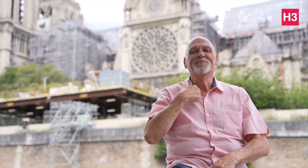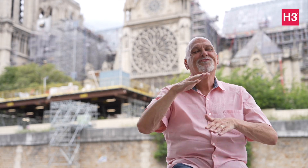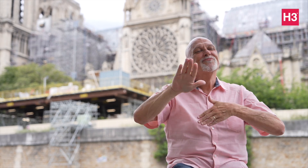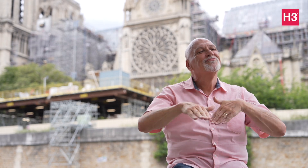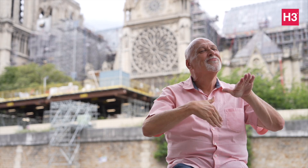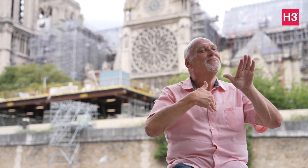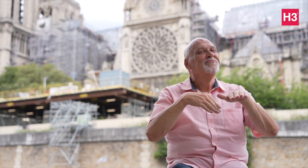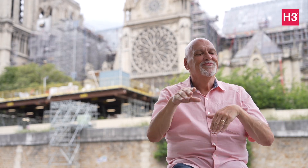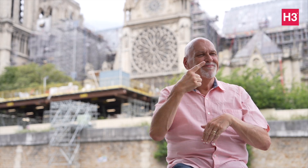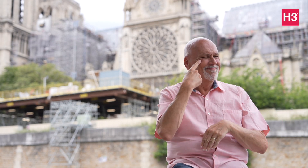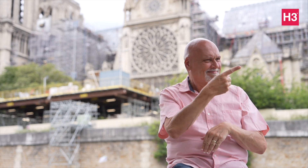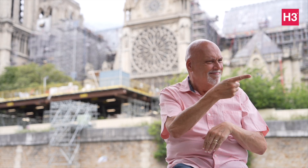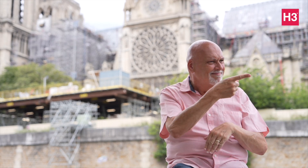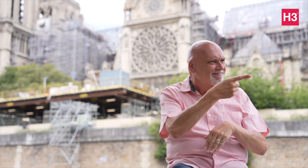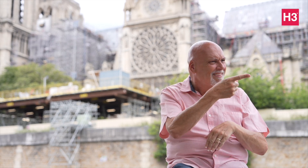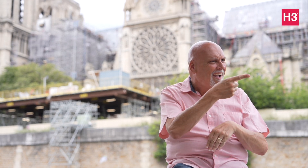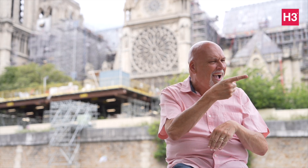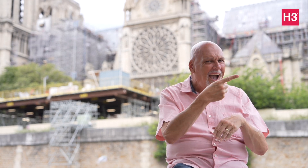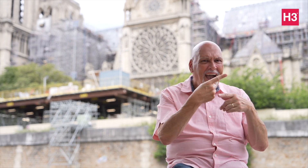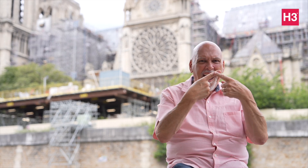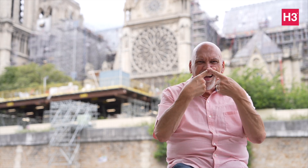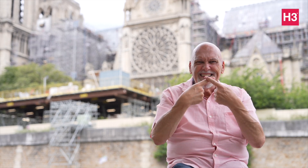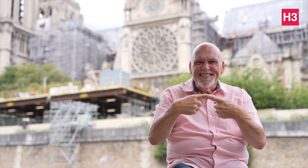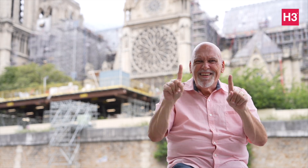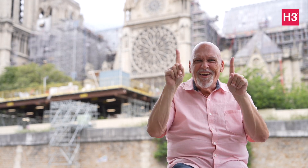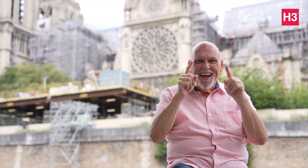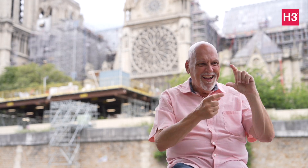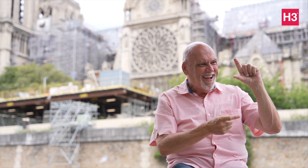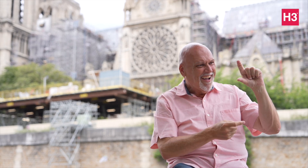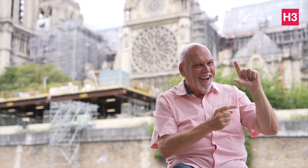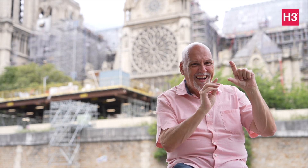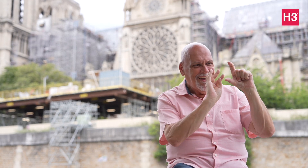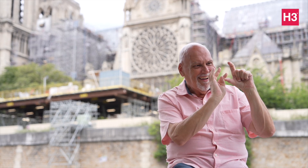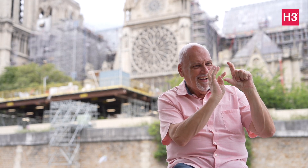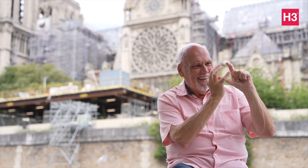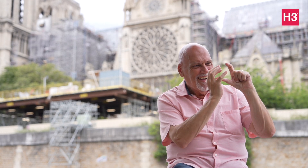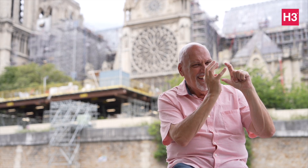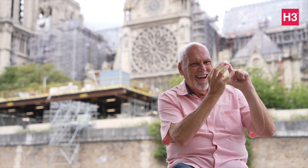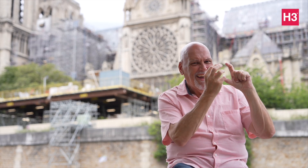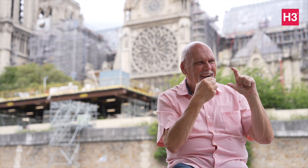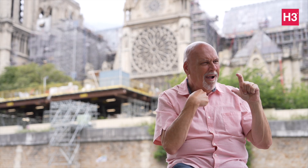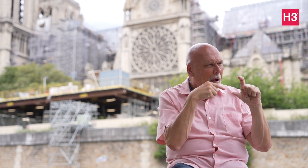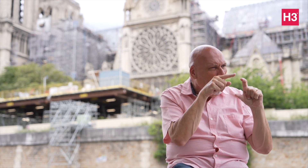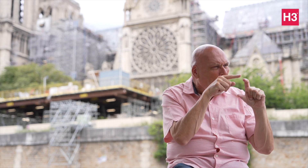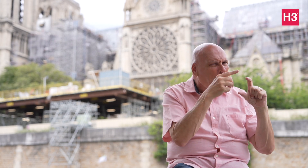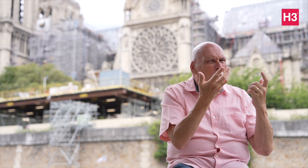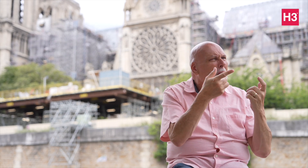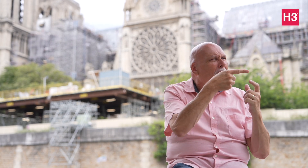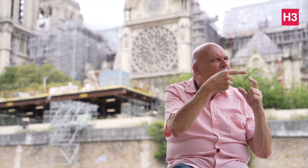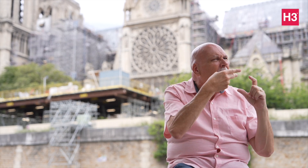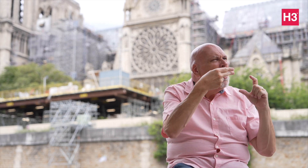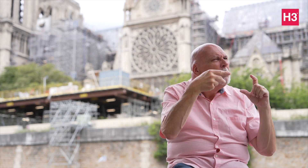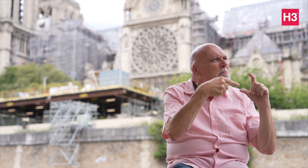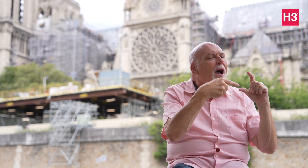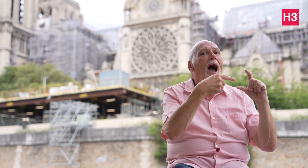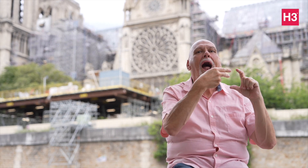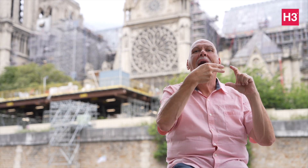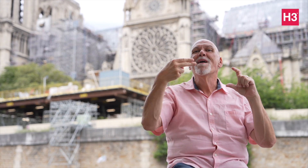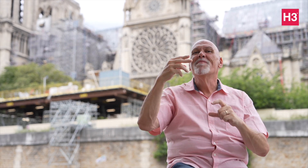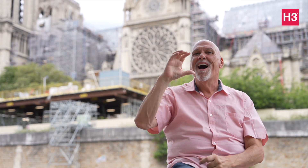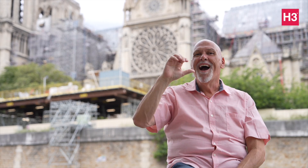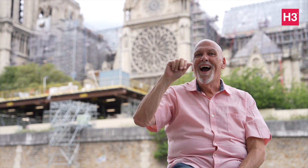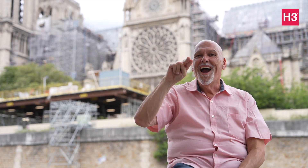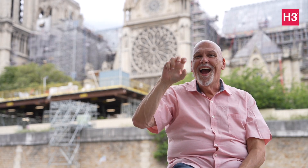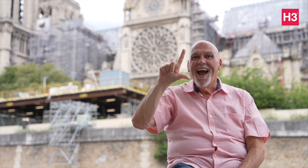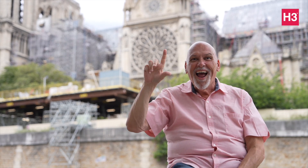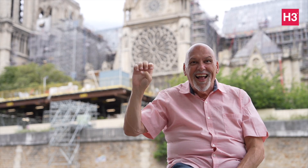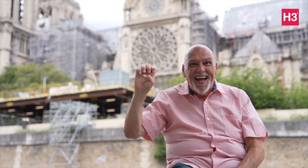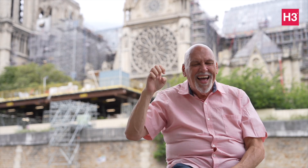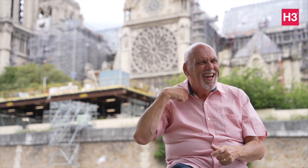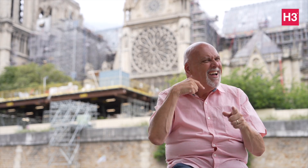[Anselmo]: While taking a walk, I spotted an interesting French pastry